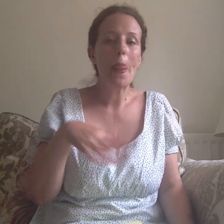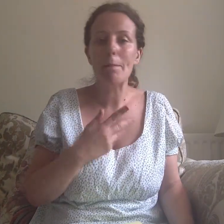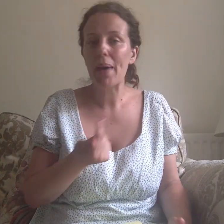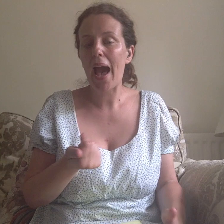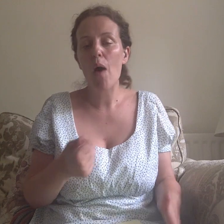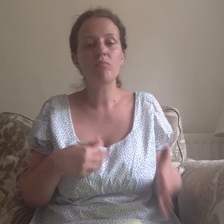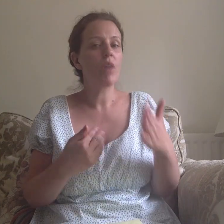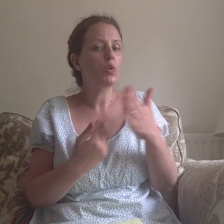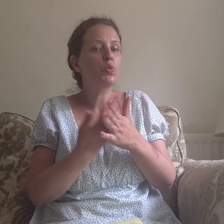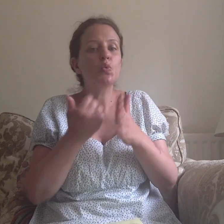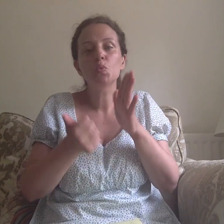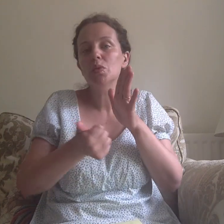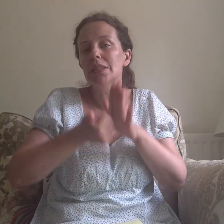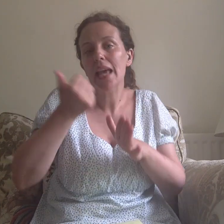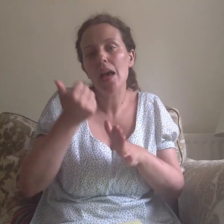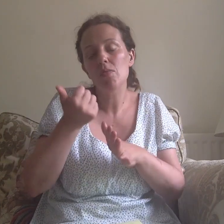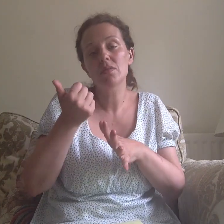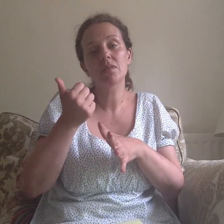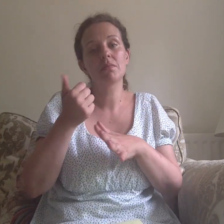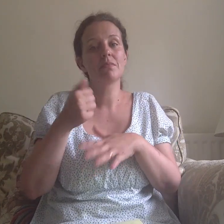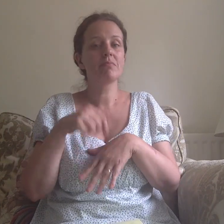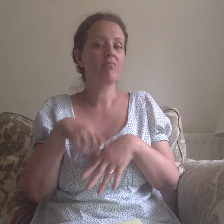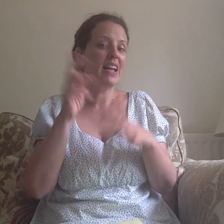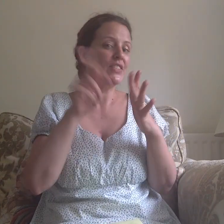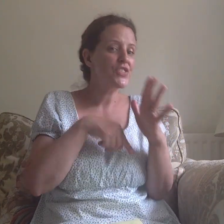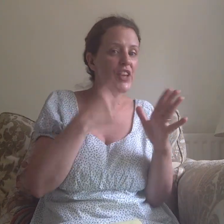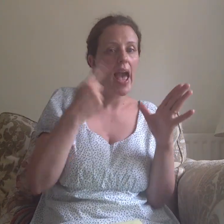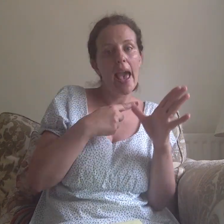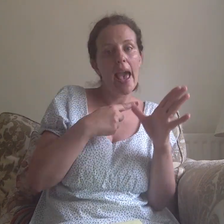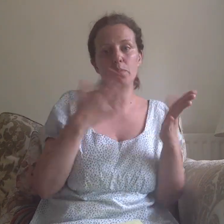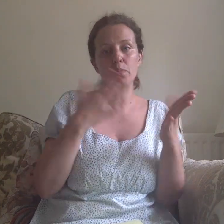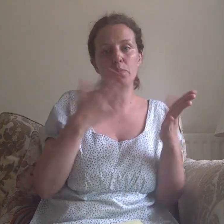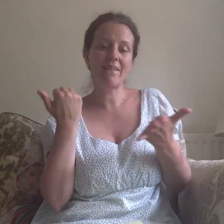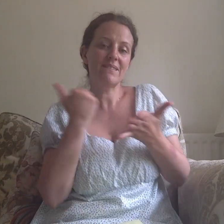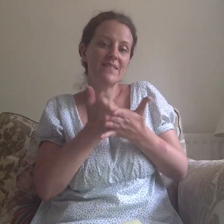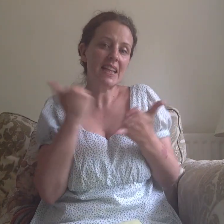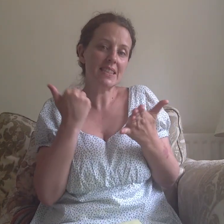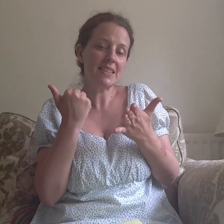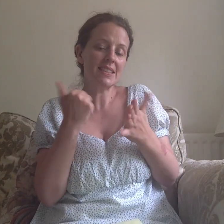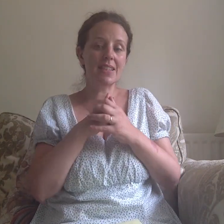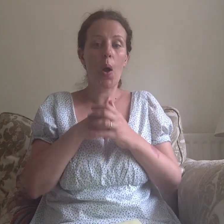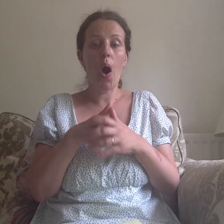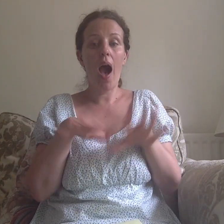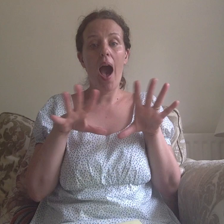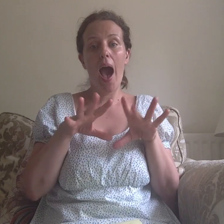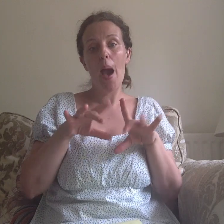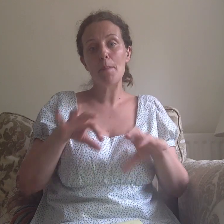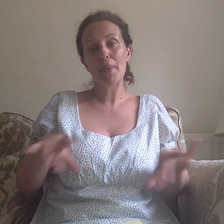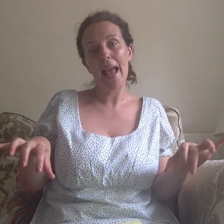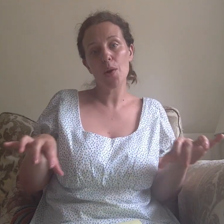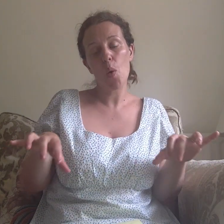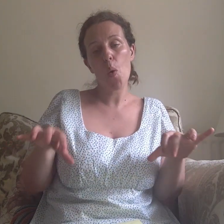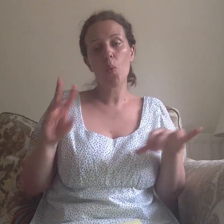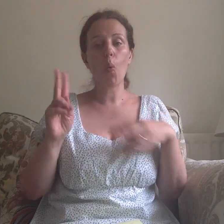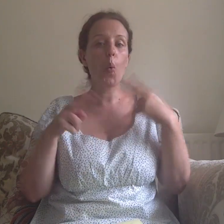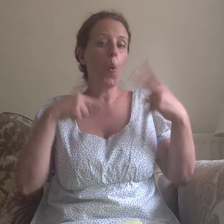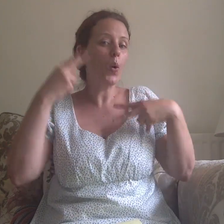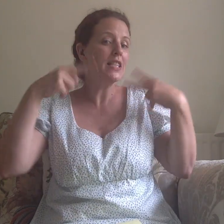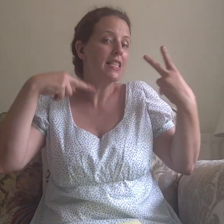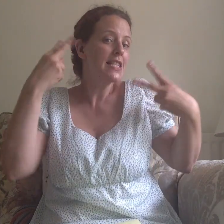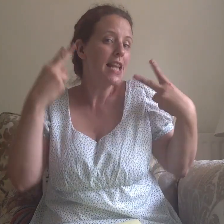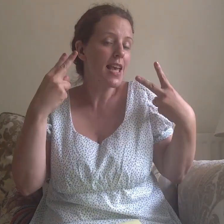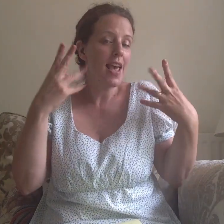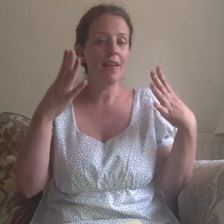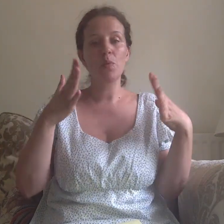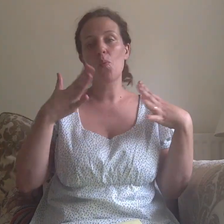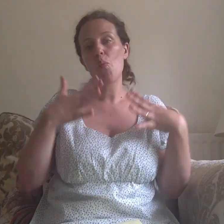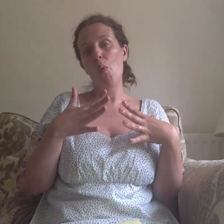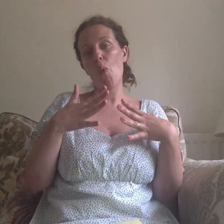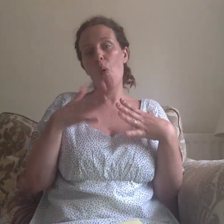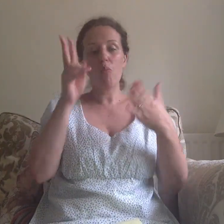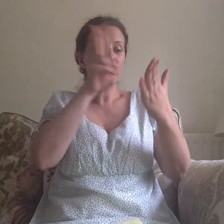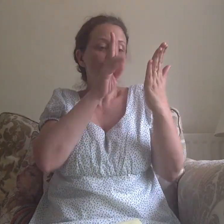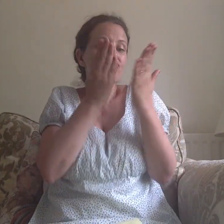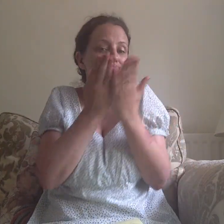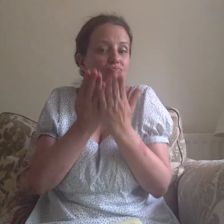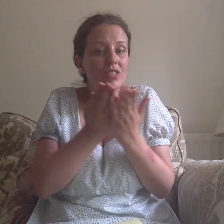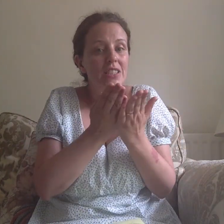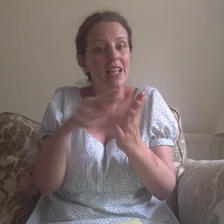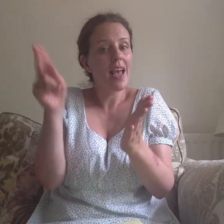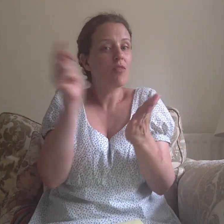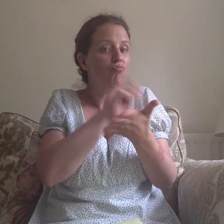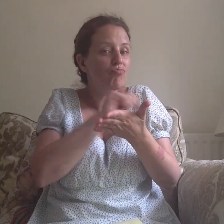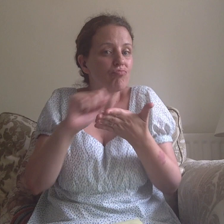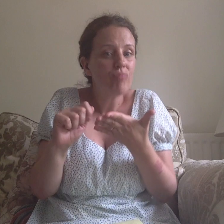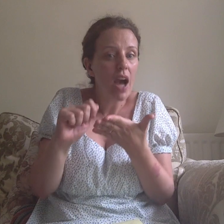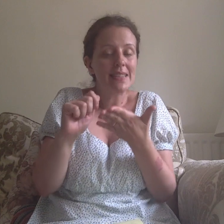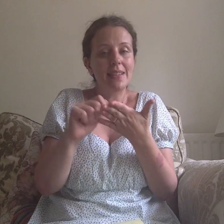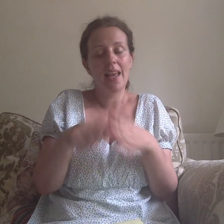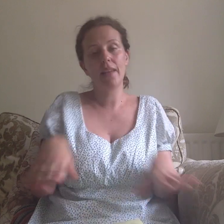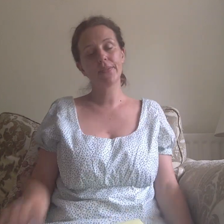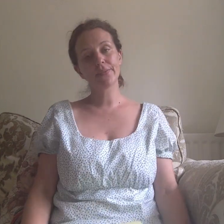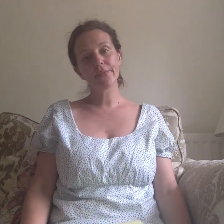All about Jane's new skills, piano, singing, reading, writing...